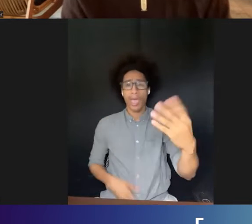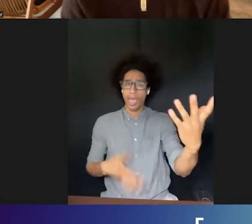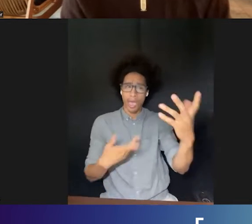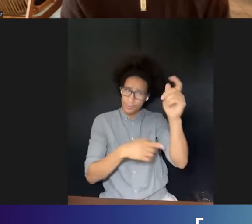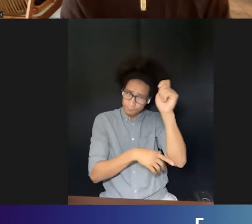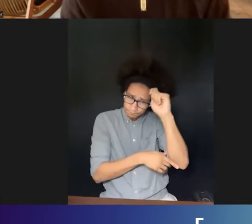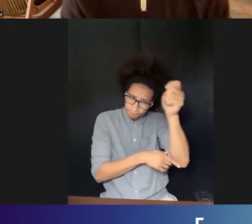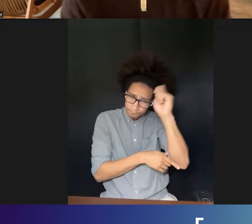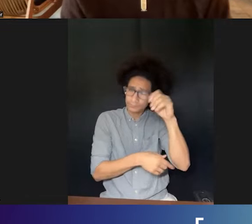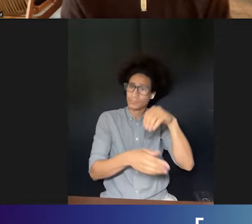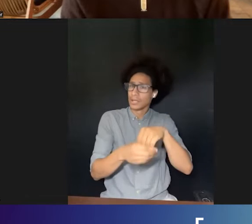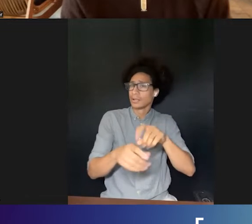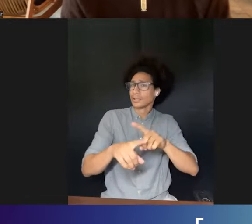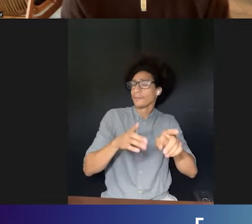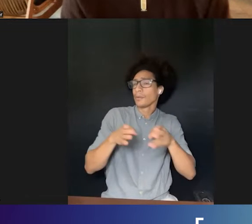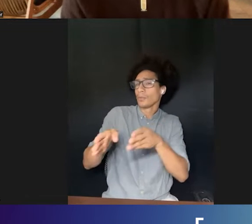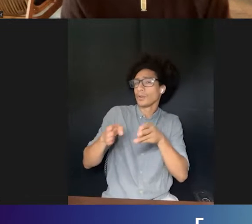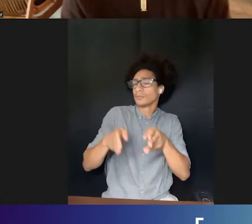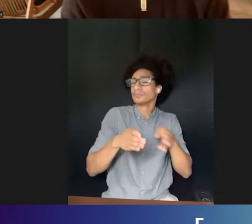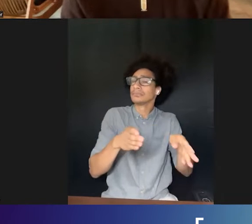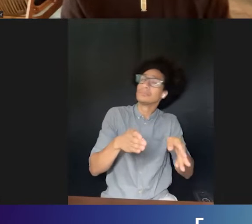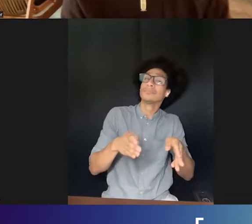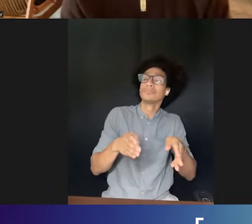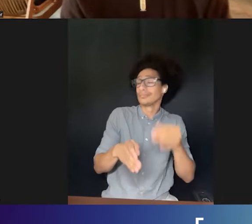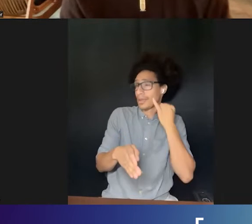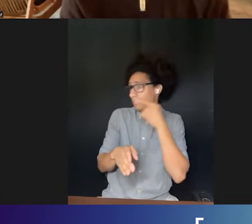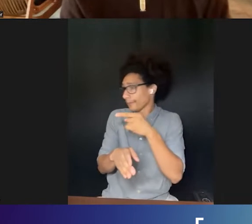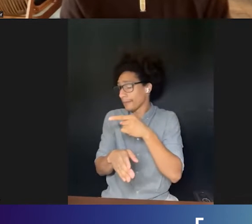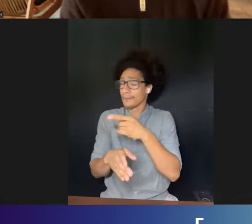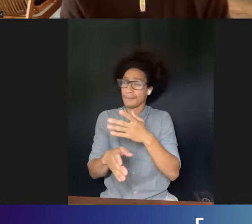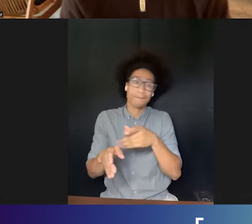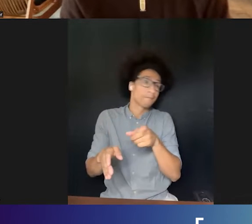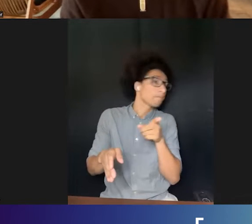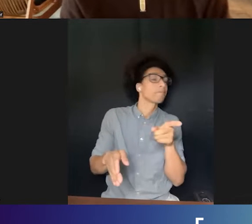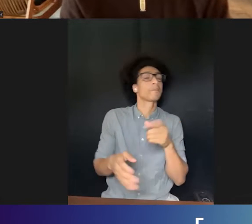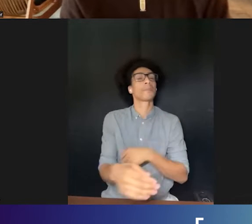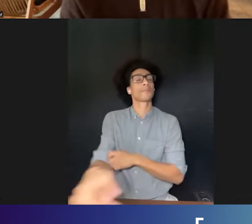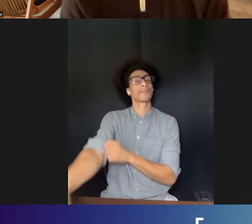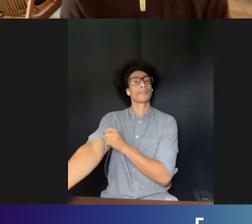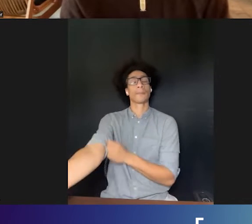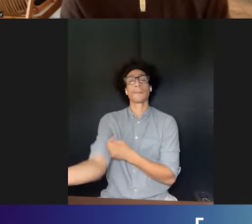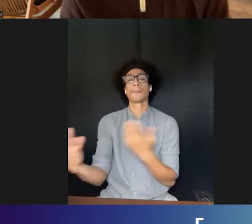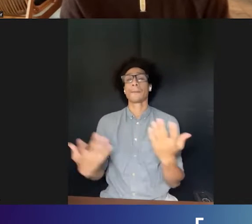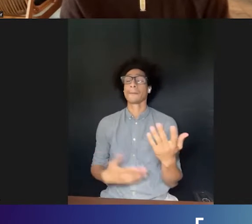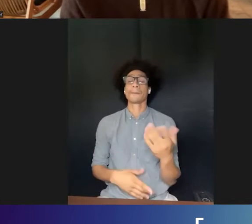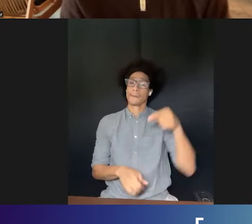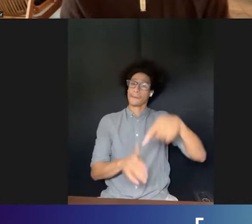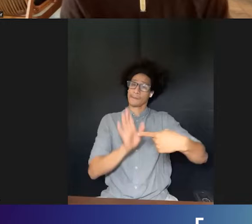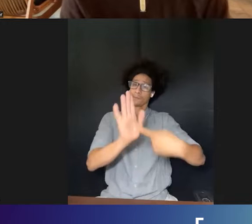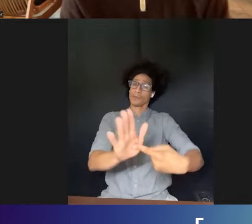So it's a nod to the fact that the market is constantly changing if there's not a buyer. Now or there's not a pathway now, there might be one